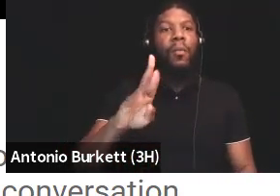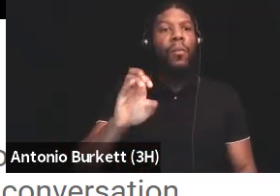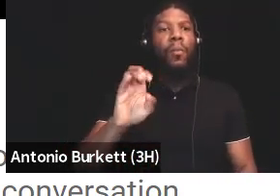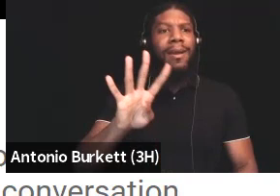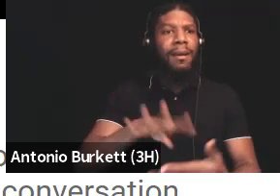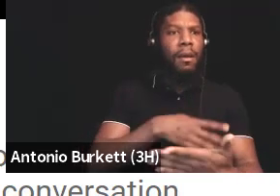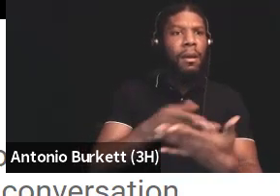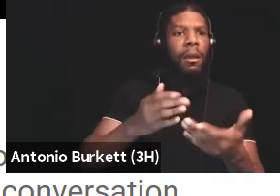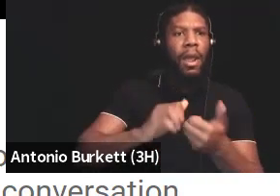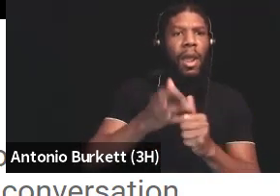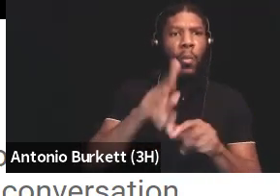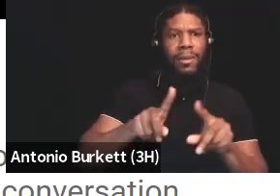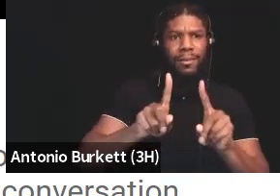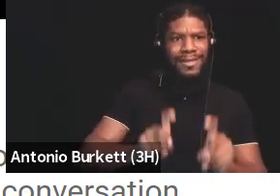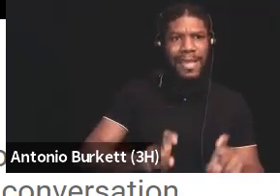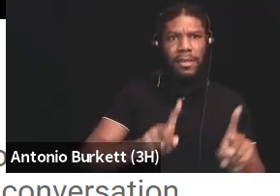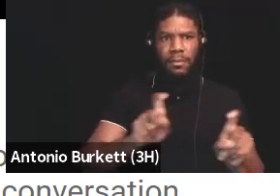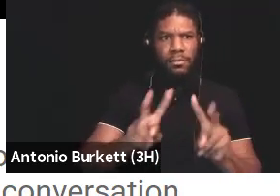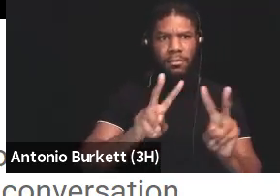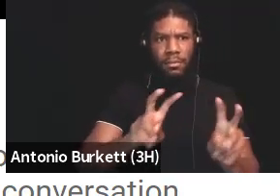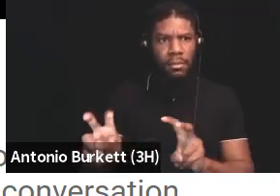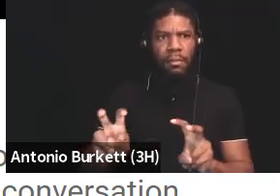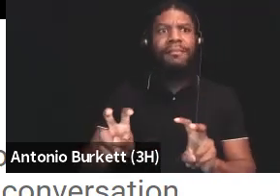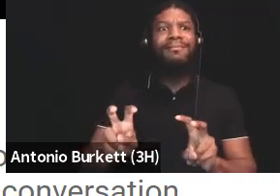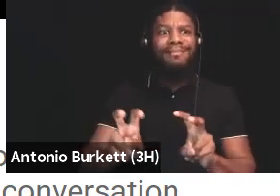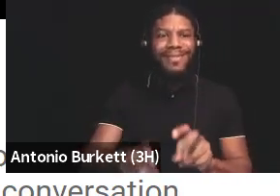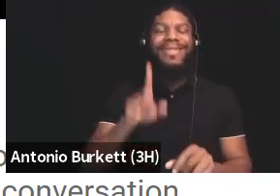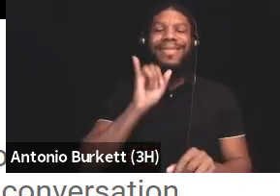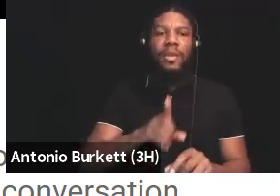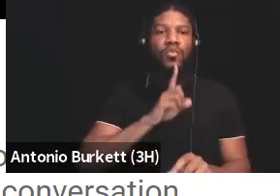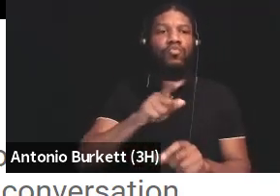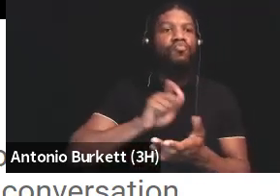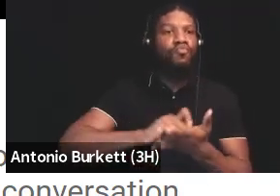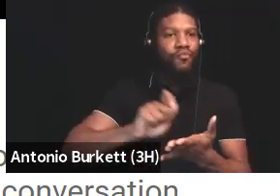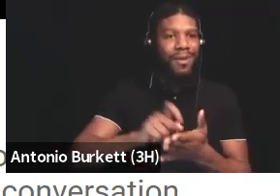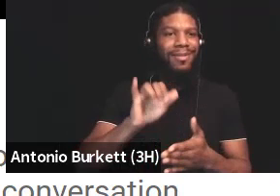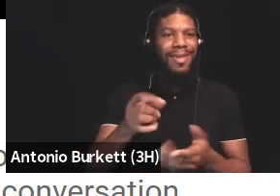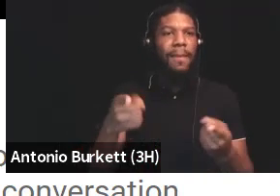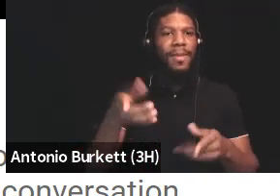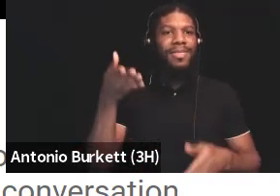where true writing instruction happens is not necessarily in the development of the assignment